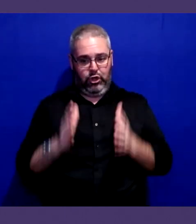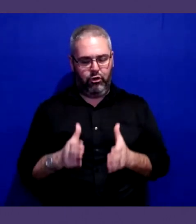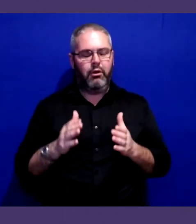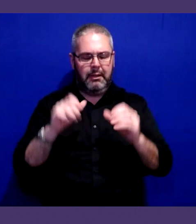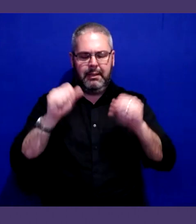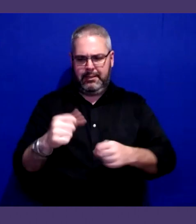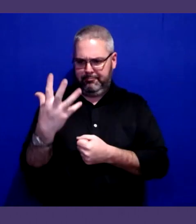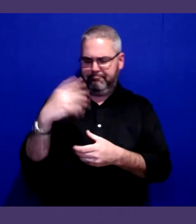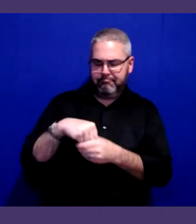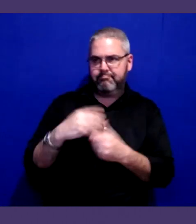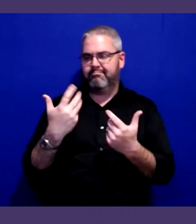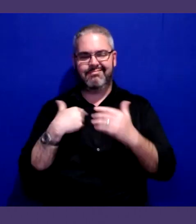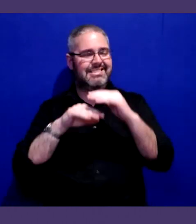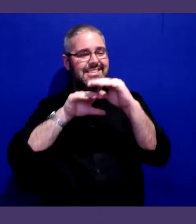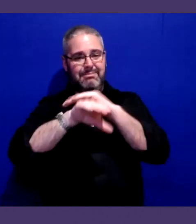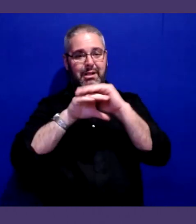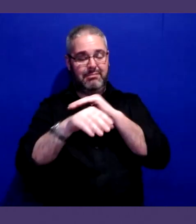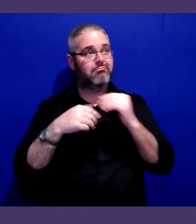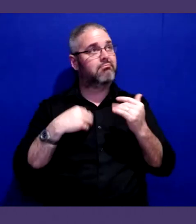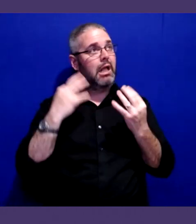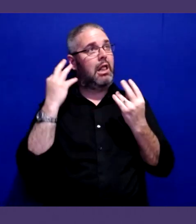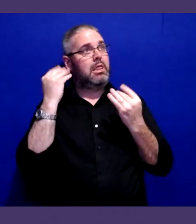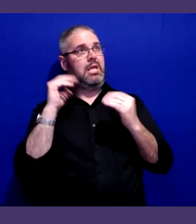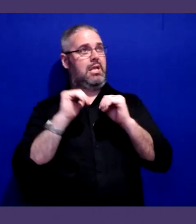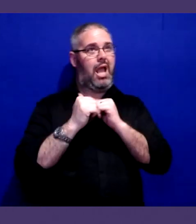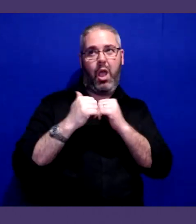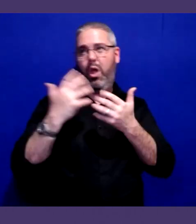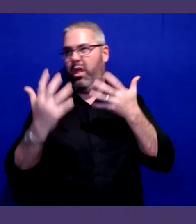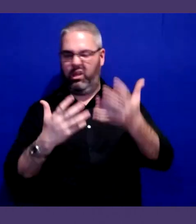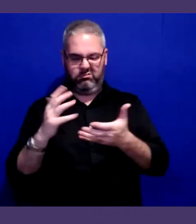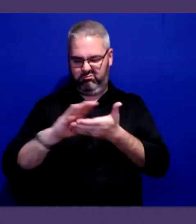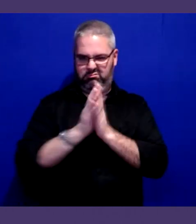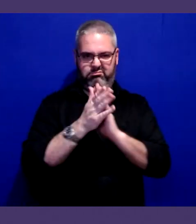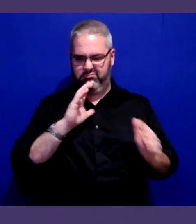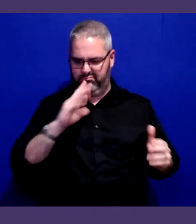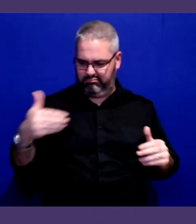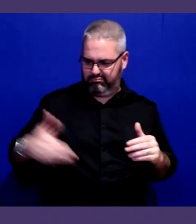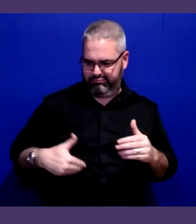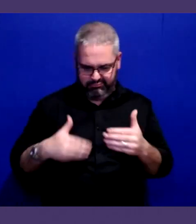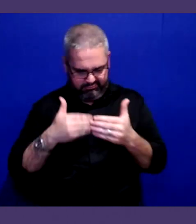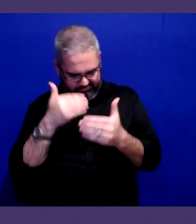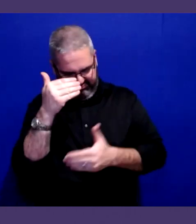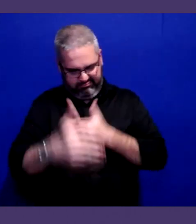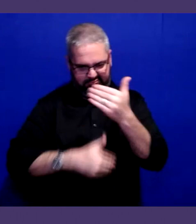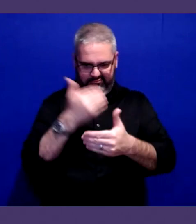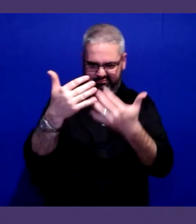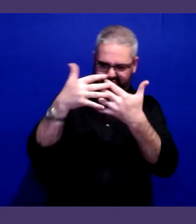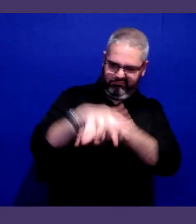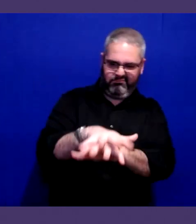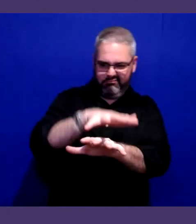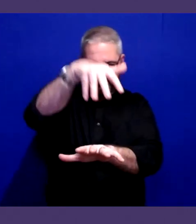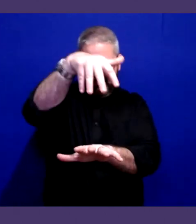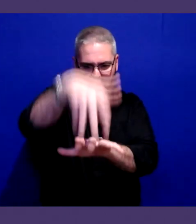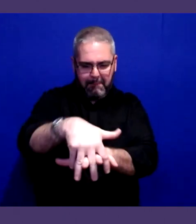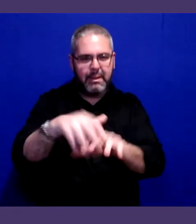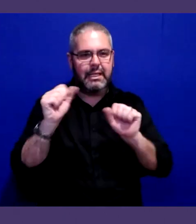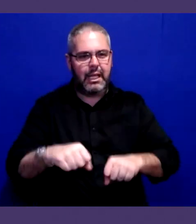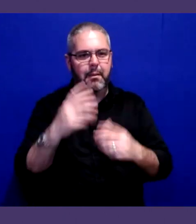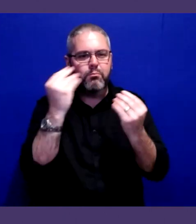don't even think about anymore. It's just become a natural part of my process. I think the marker of good designer is taking